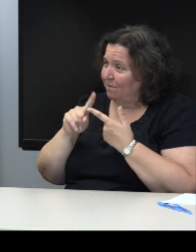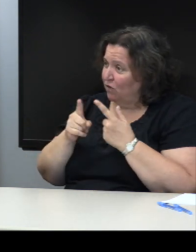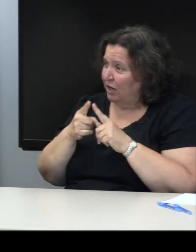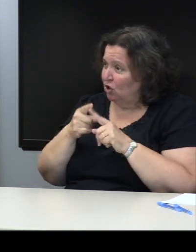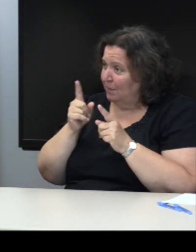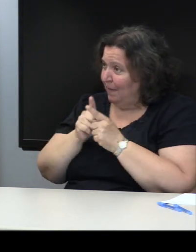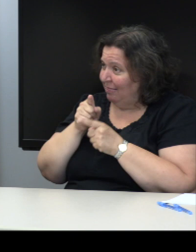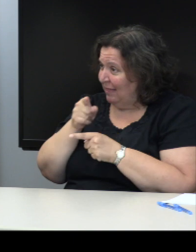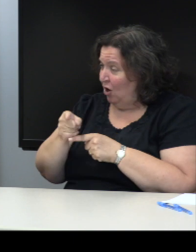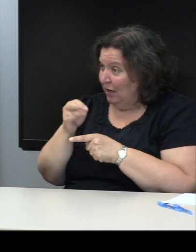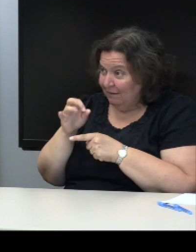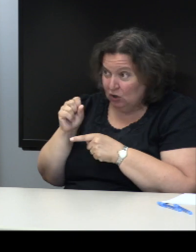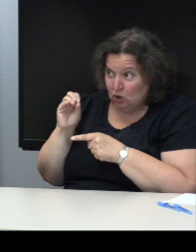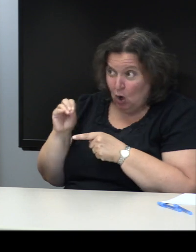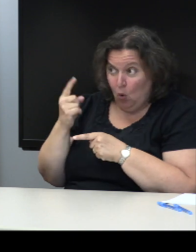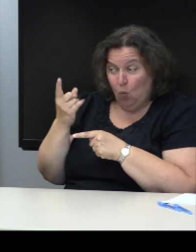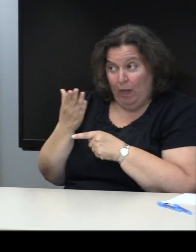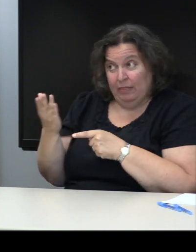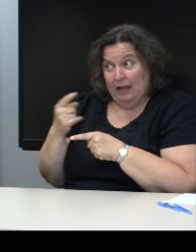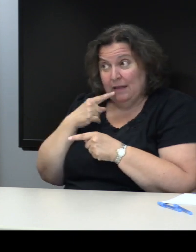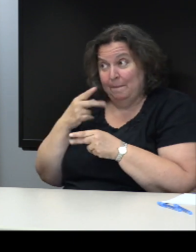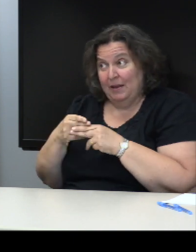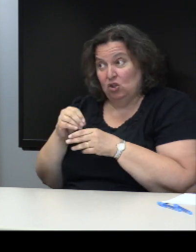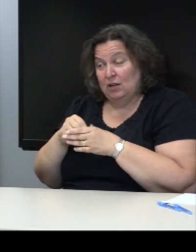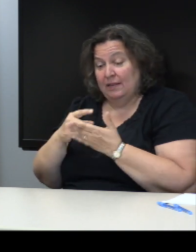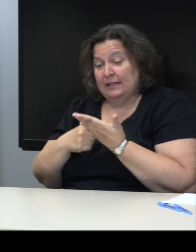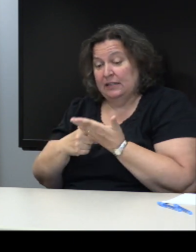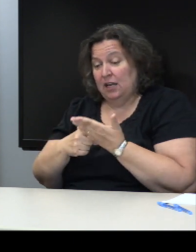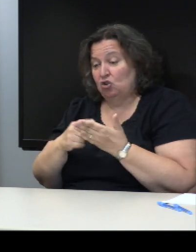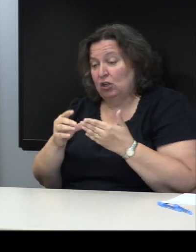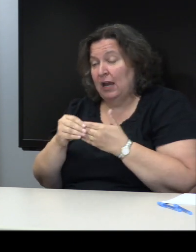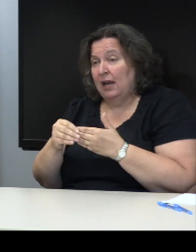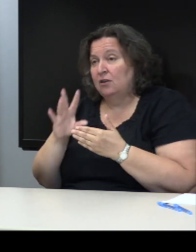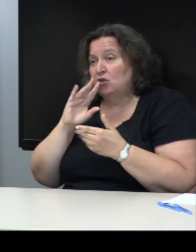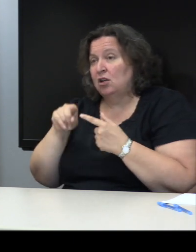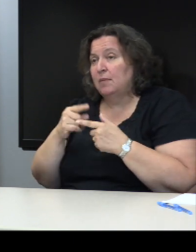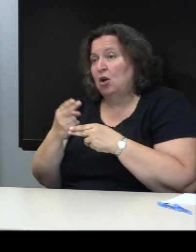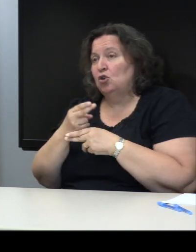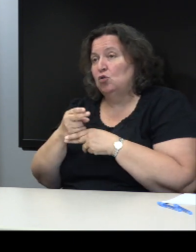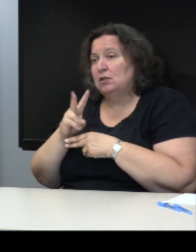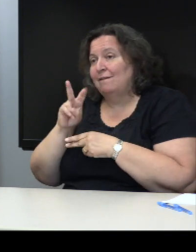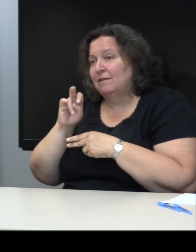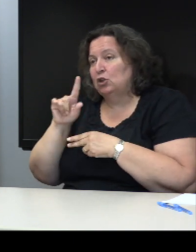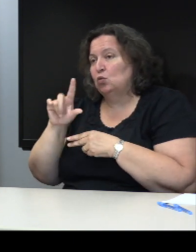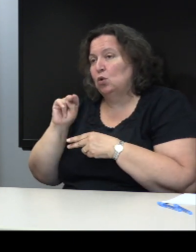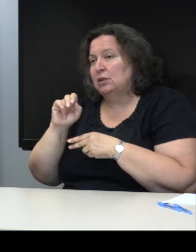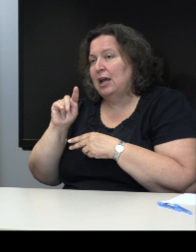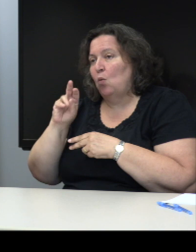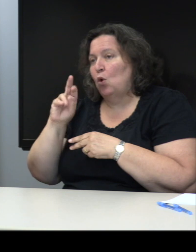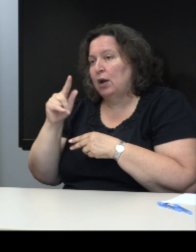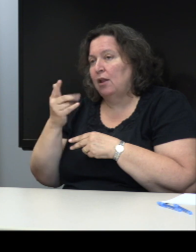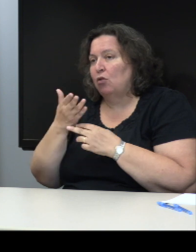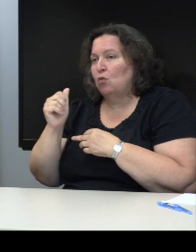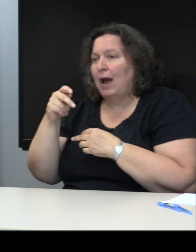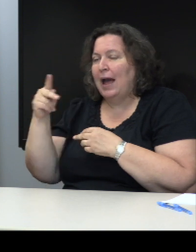If so, one the things mentioned in the Discussion Guide mentions using visual networking through apps such as